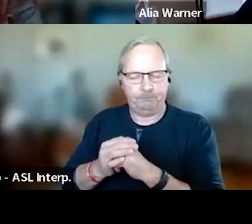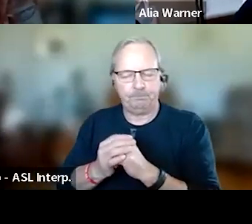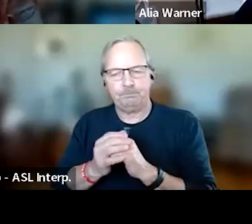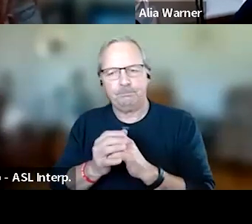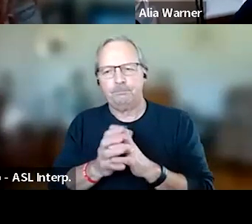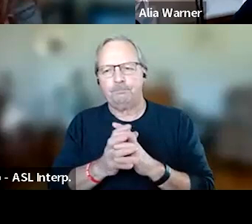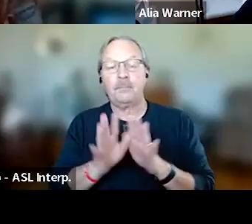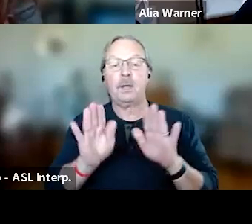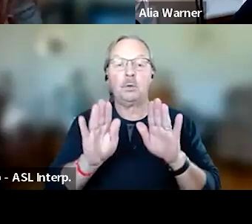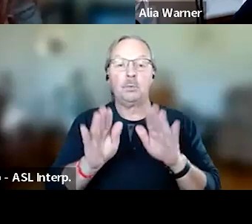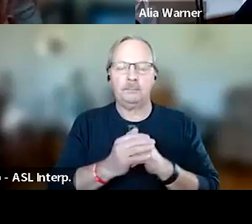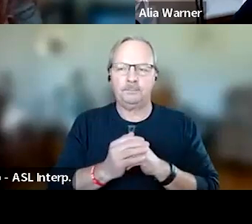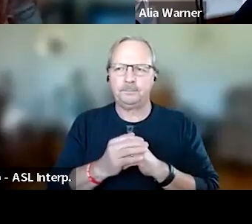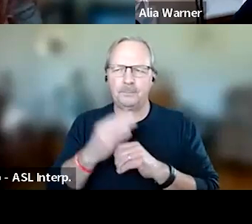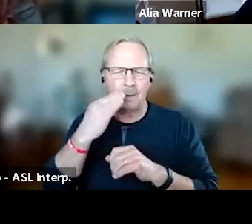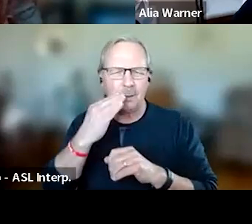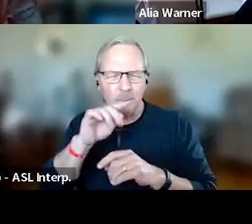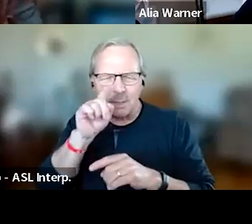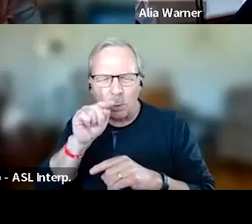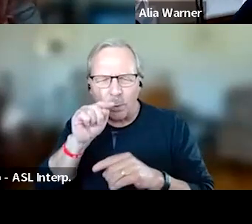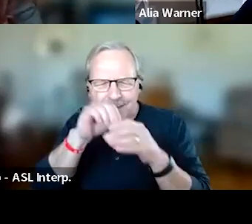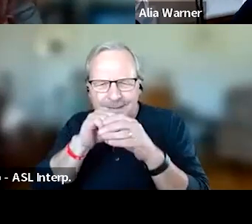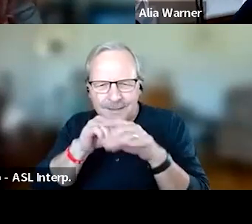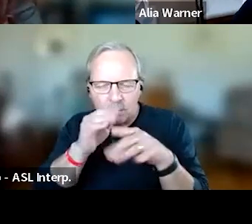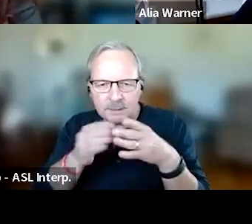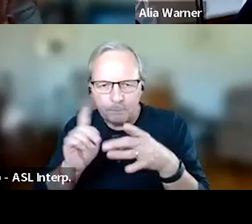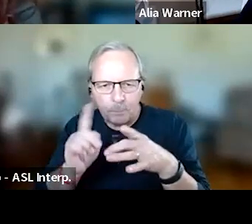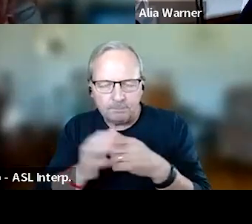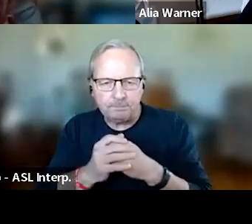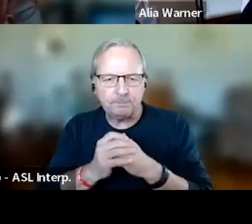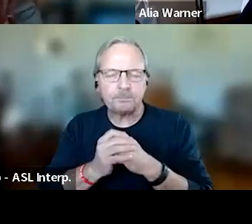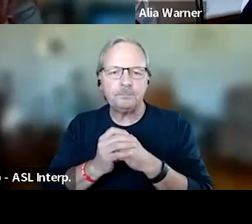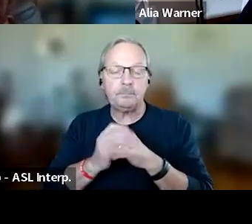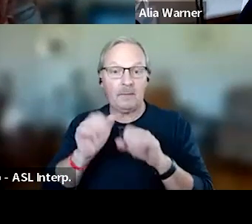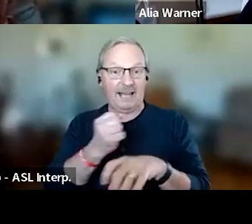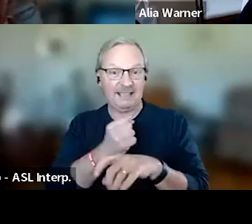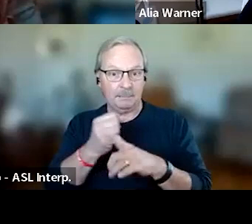Great. And I think there was a question somewhere in here, can substance induced psychosis turn into psychosis?